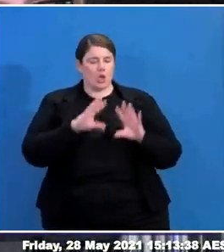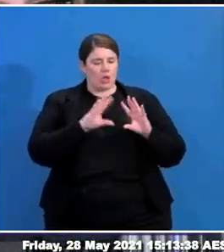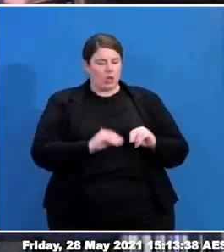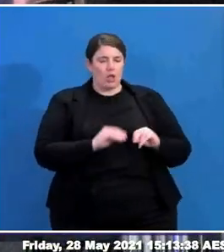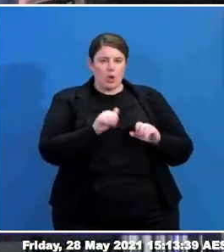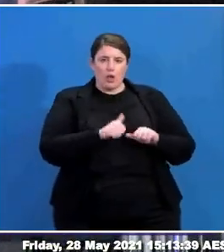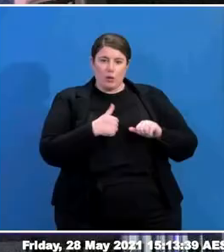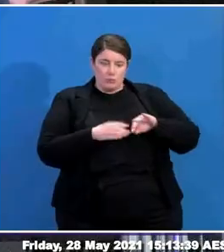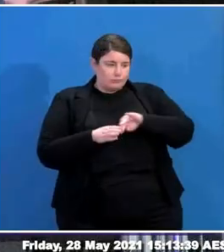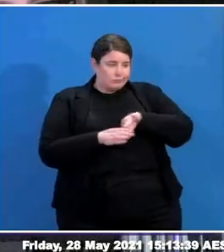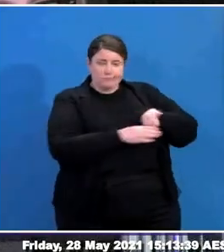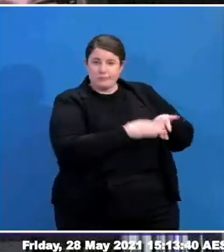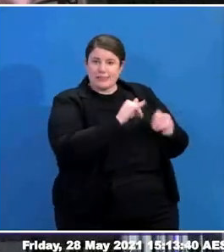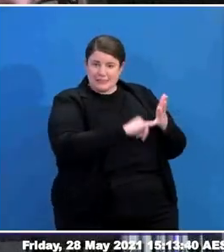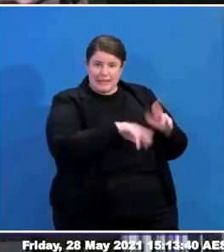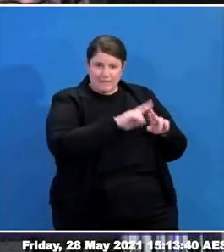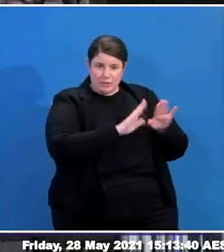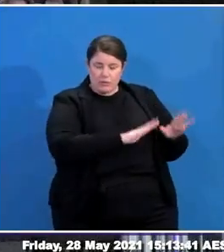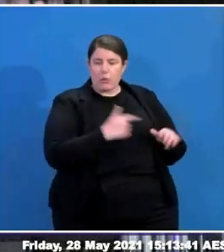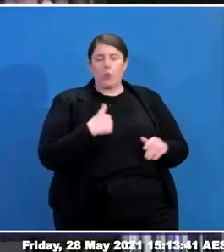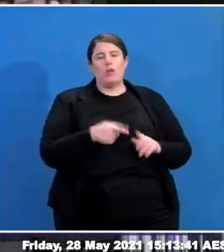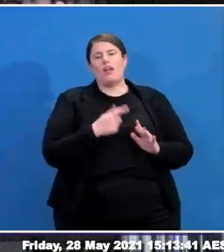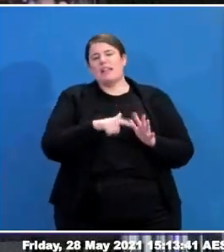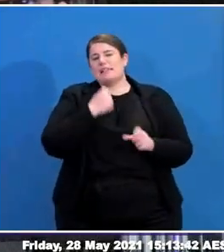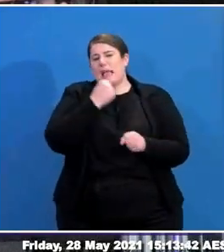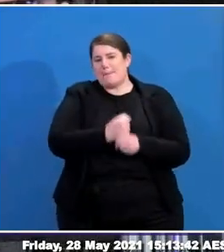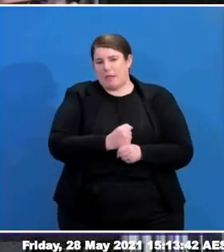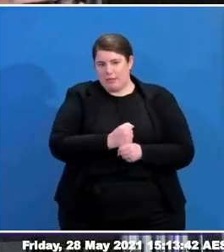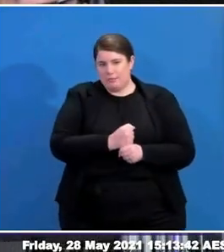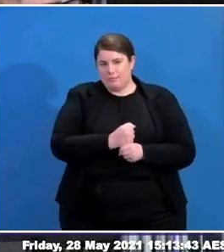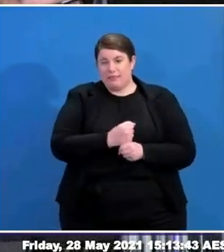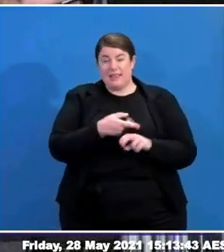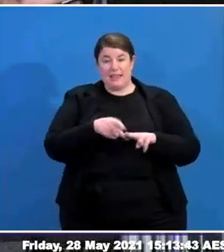would like to explore what would have happened in an alternative timeline,